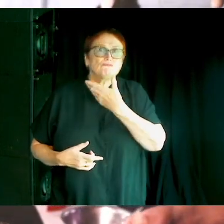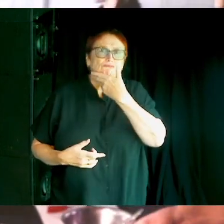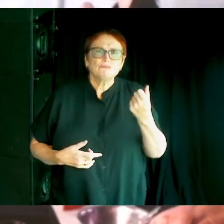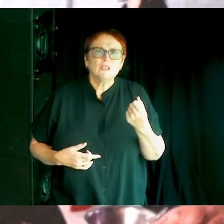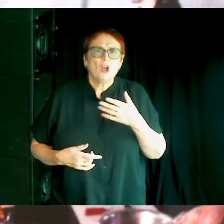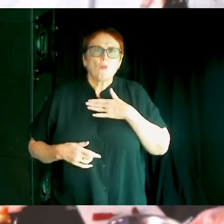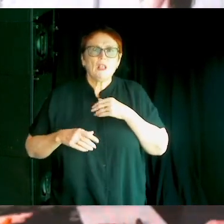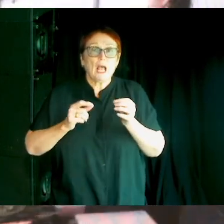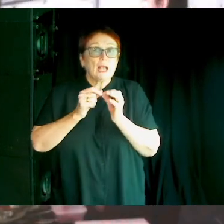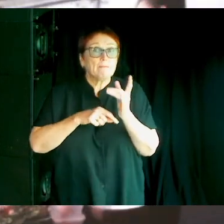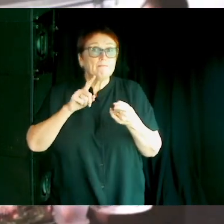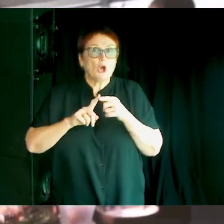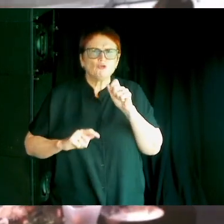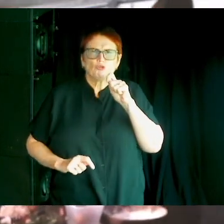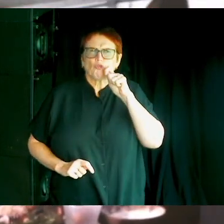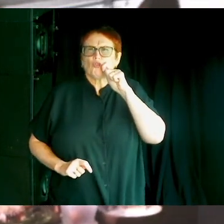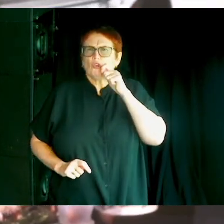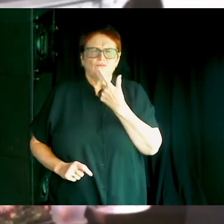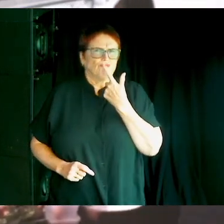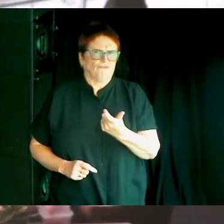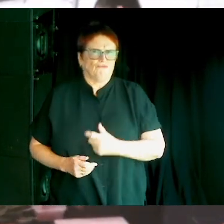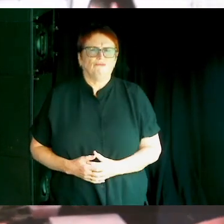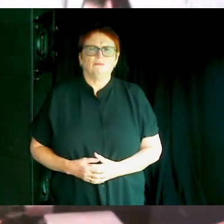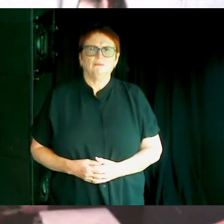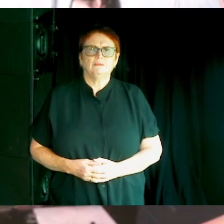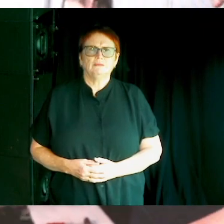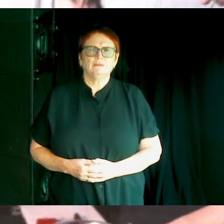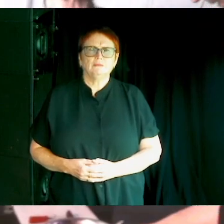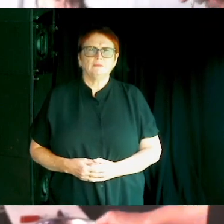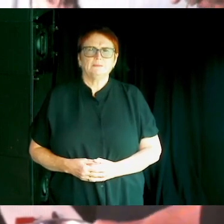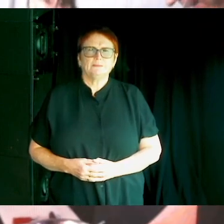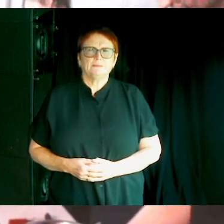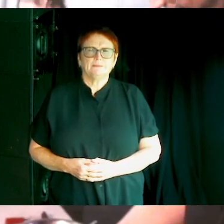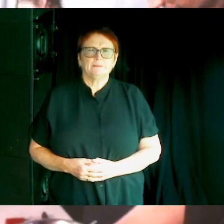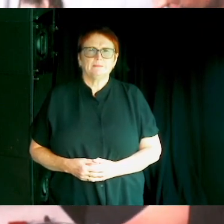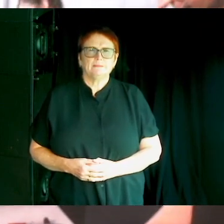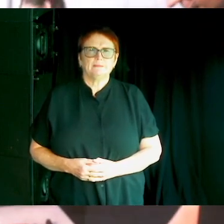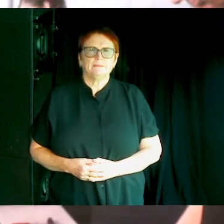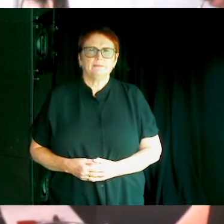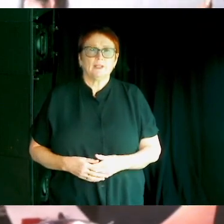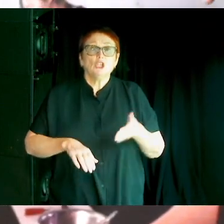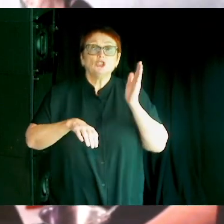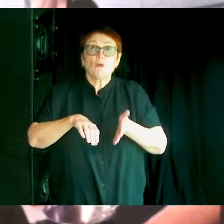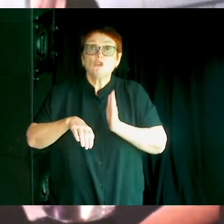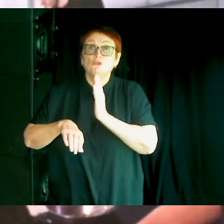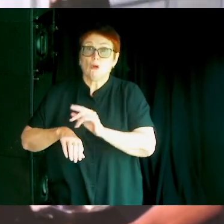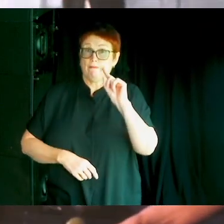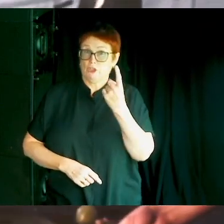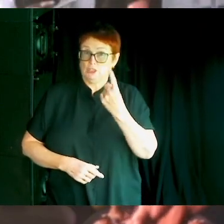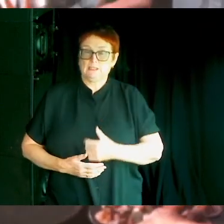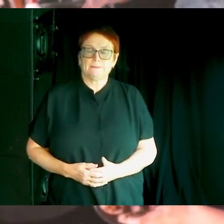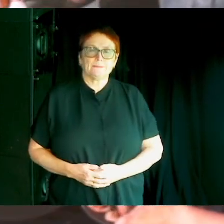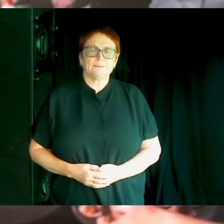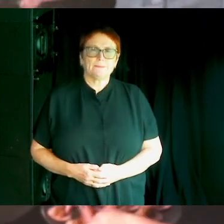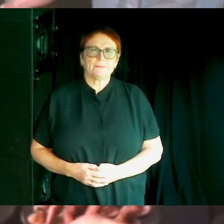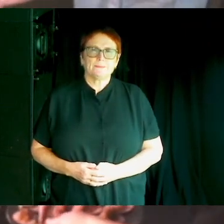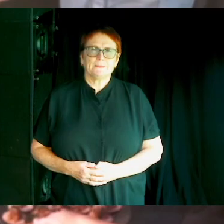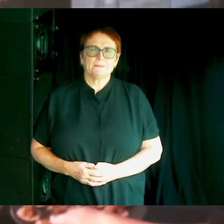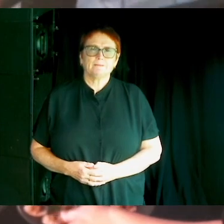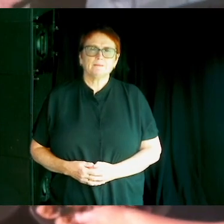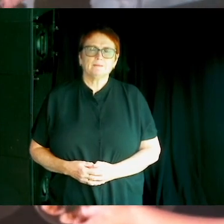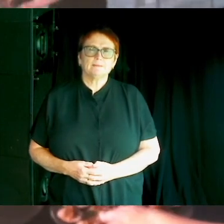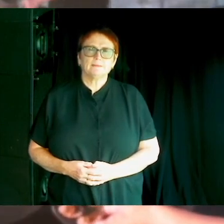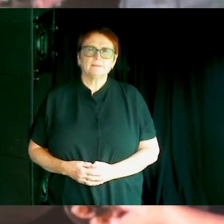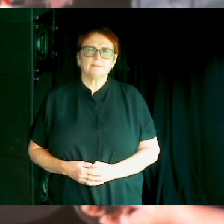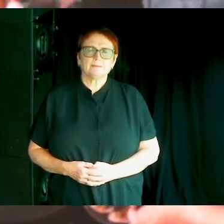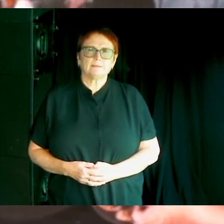the bones and everything and get everything out of it so this is how I do it do a good job oops